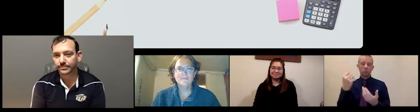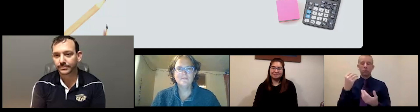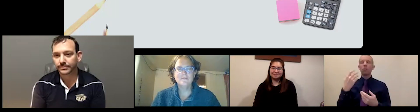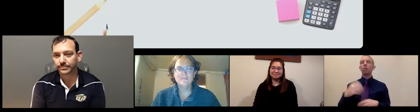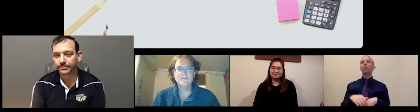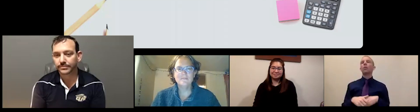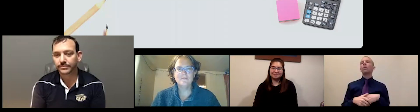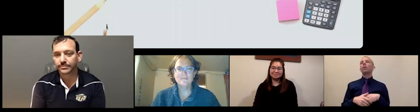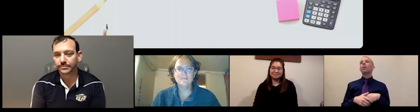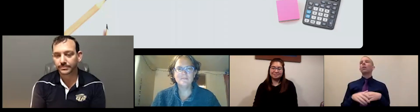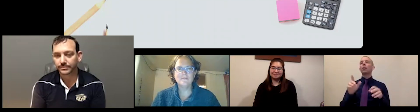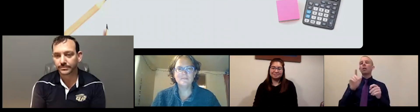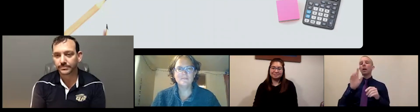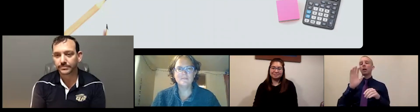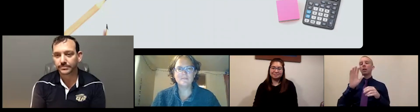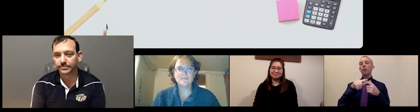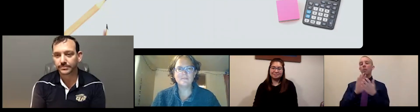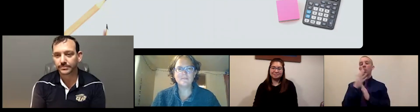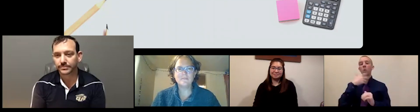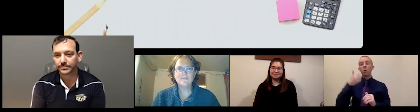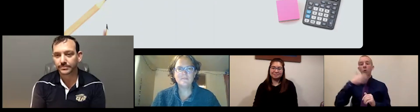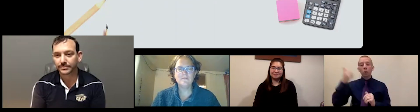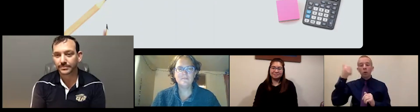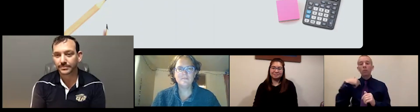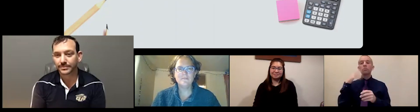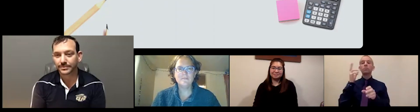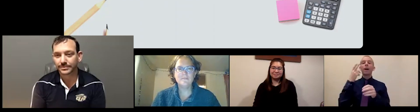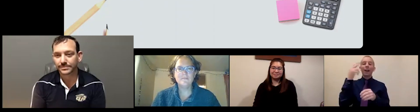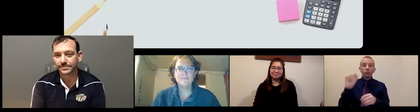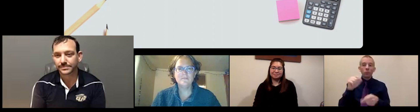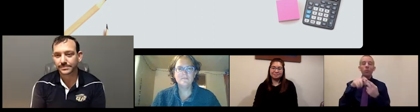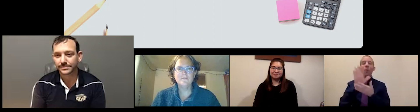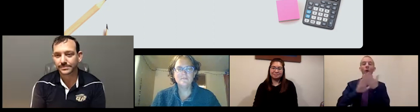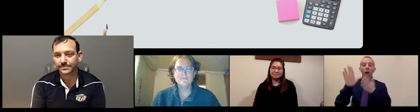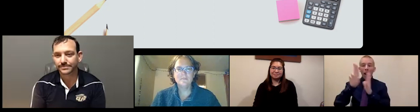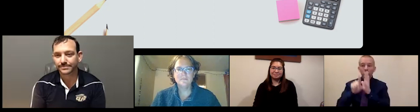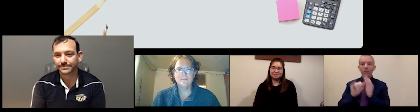When I became older in high school and as a college undergraduate,